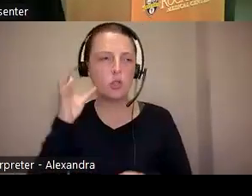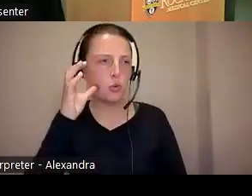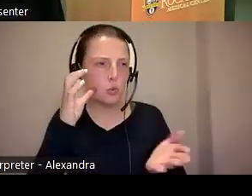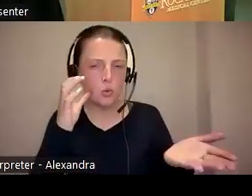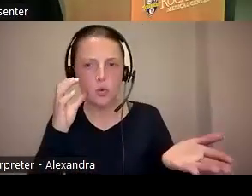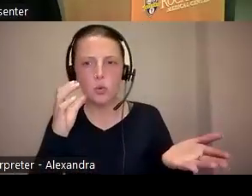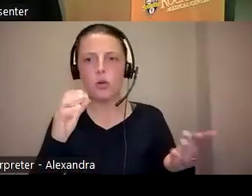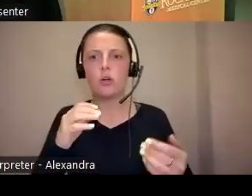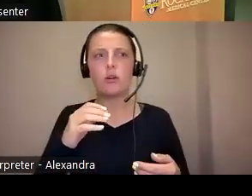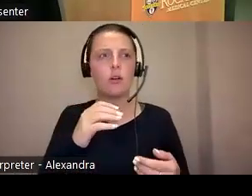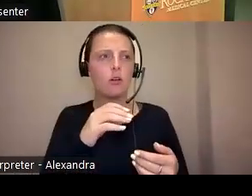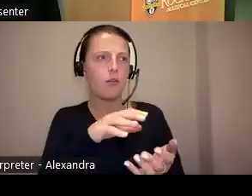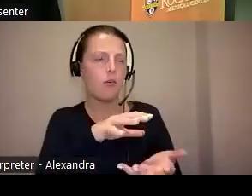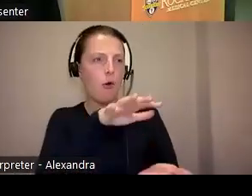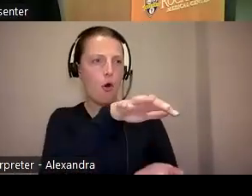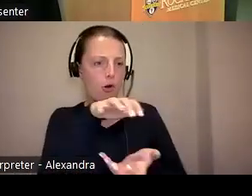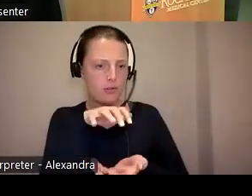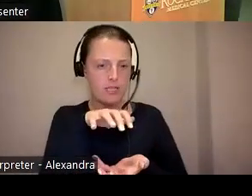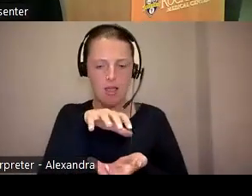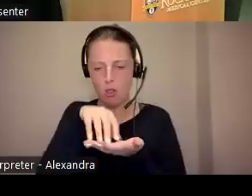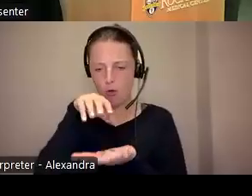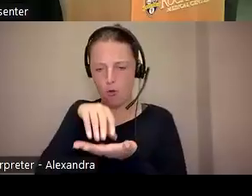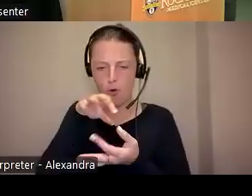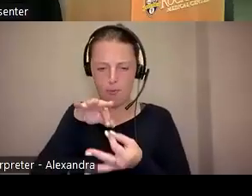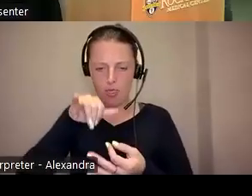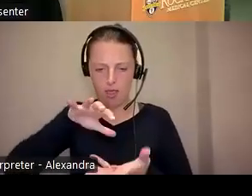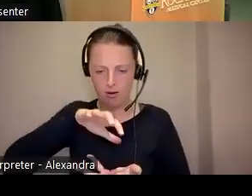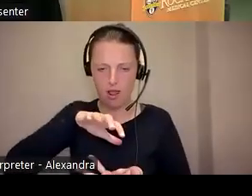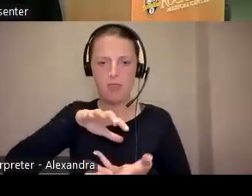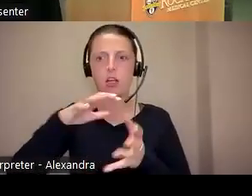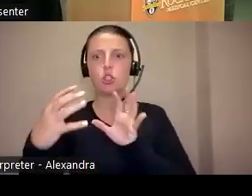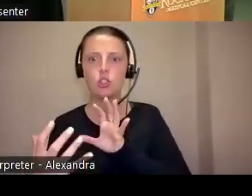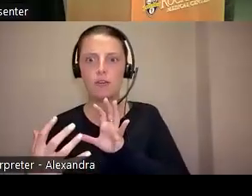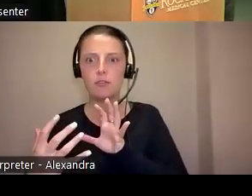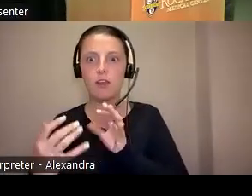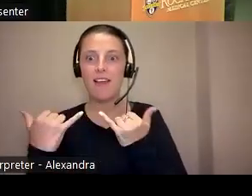shift that into more recovery oriented language, how they can understand their lives in different